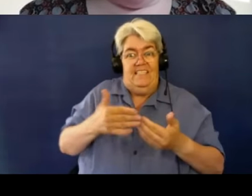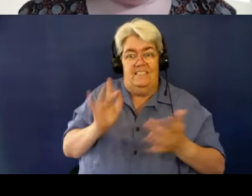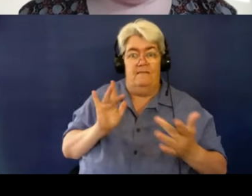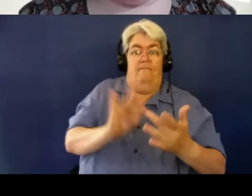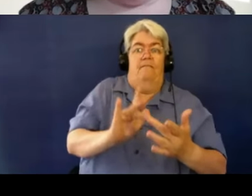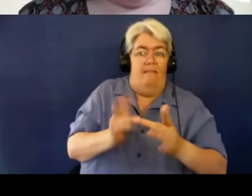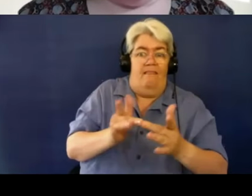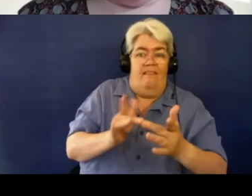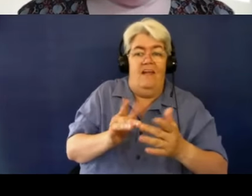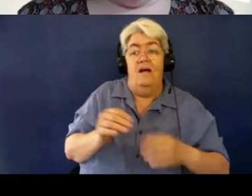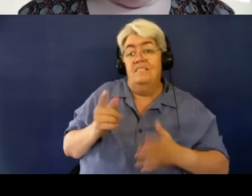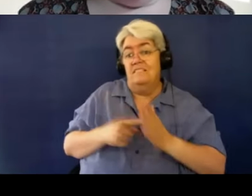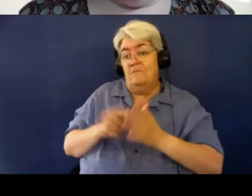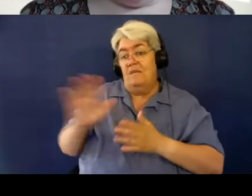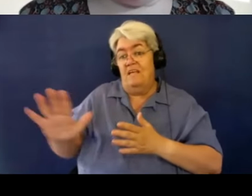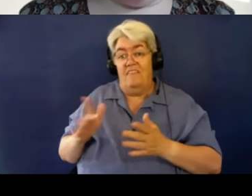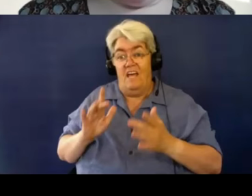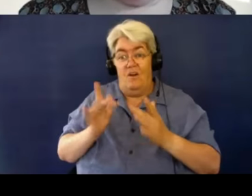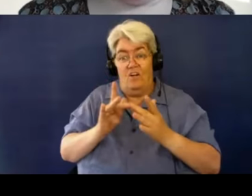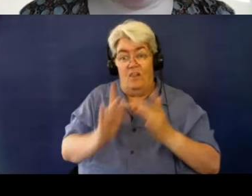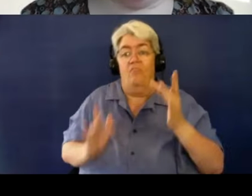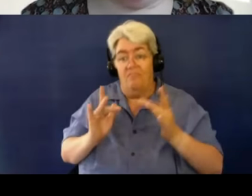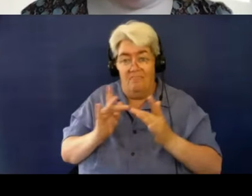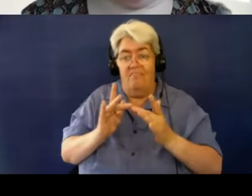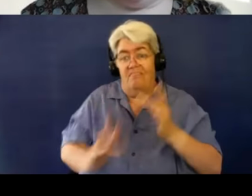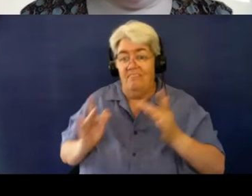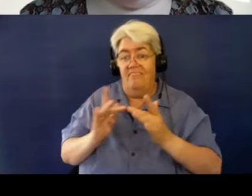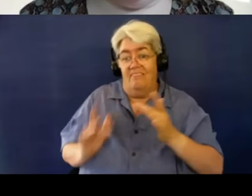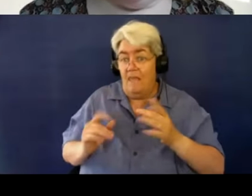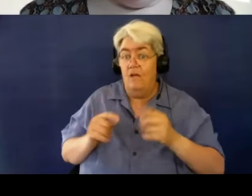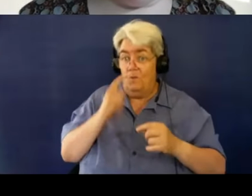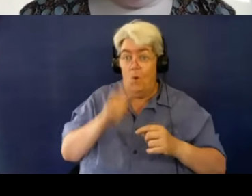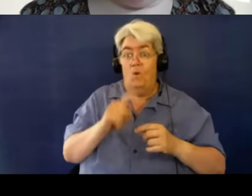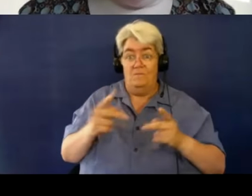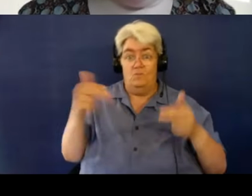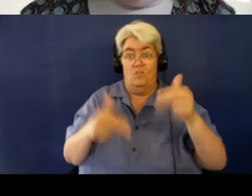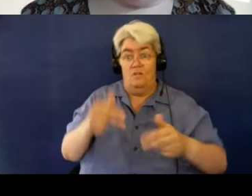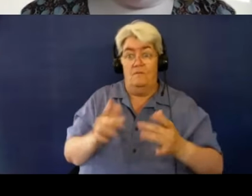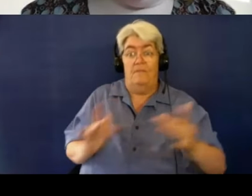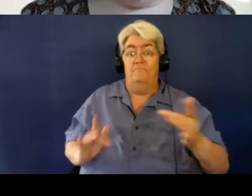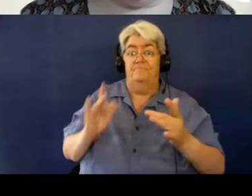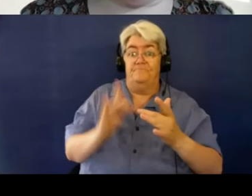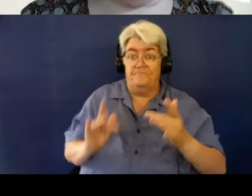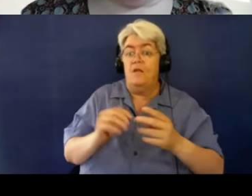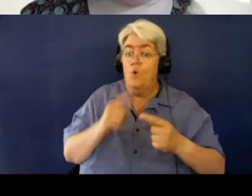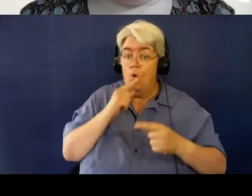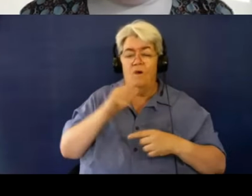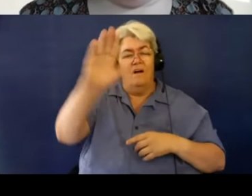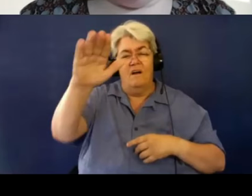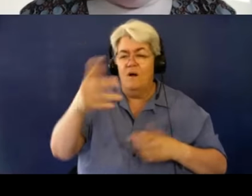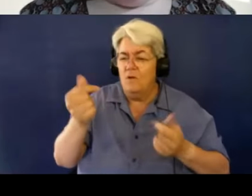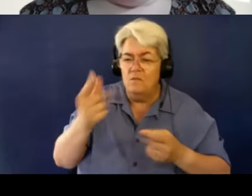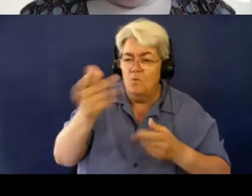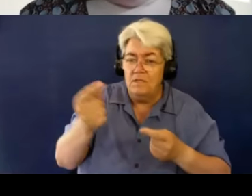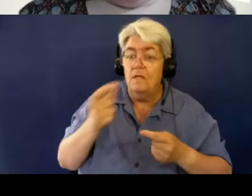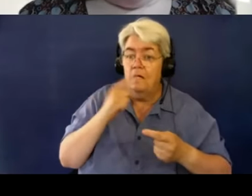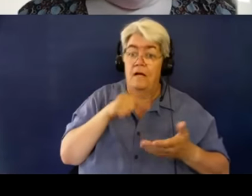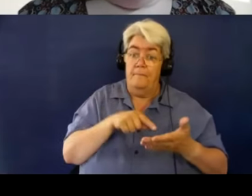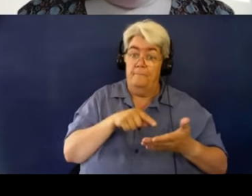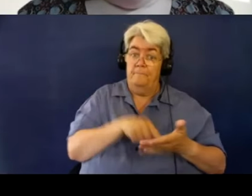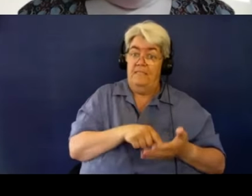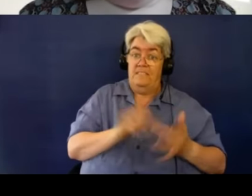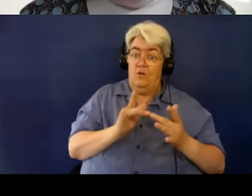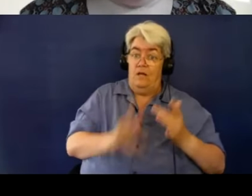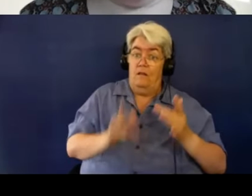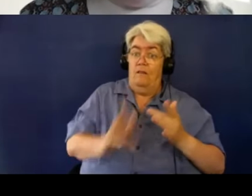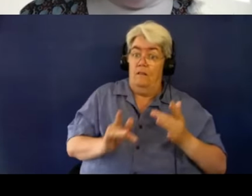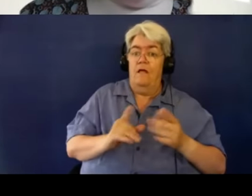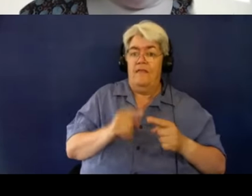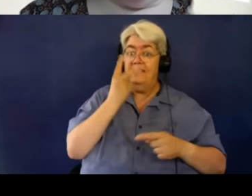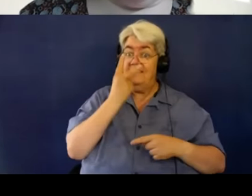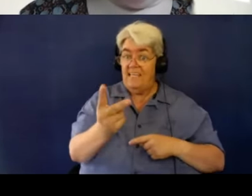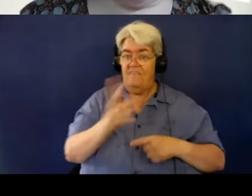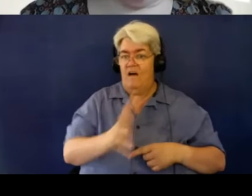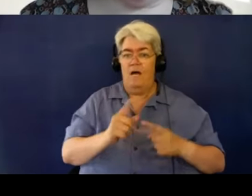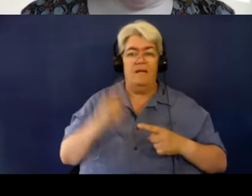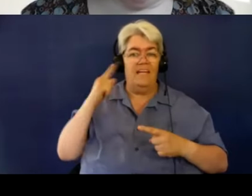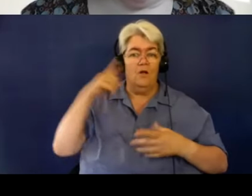So, you might notice participants dropping in and out or they might be asking you to "repeat yourself" so be mindful of that in differences in technology and internet connectivity.